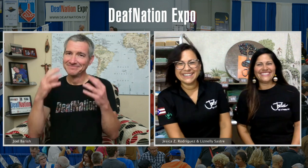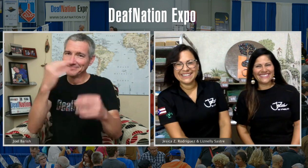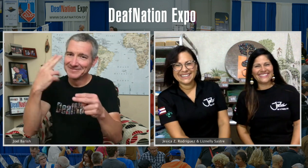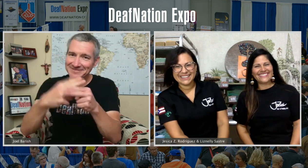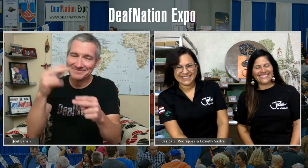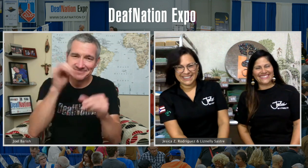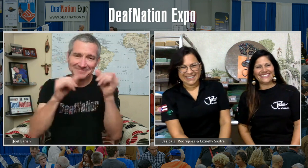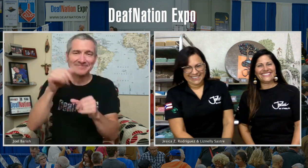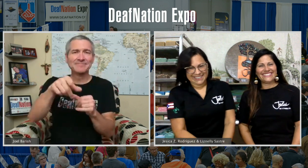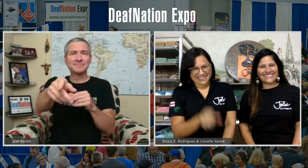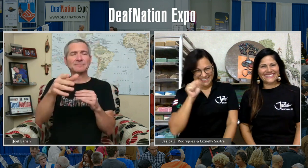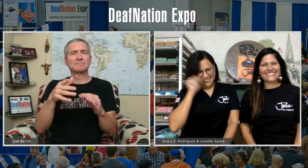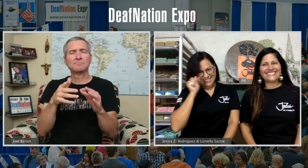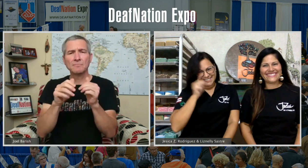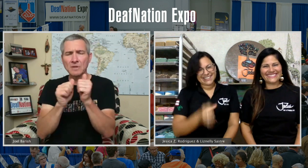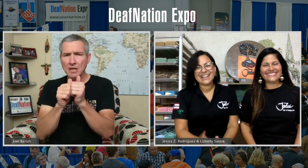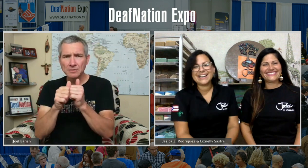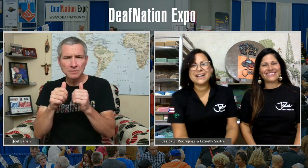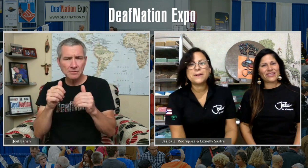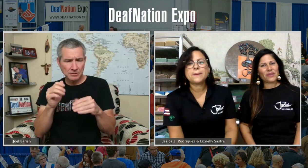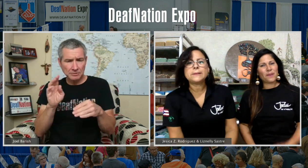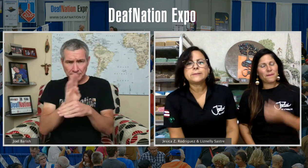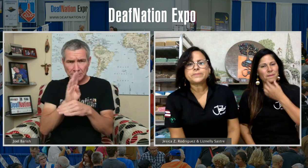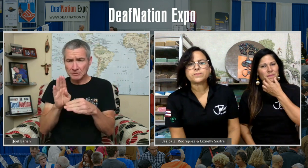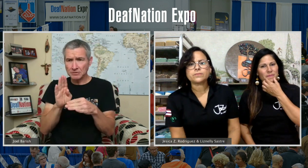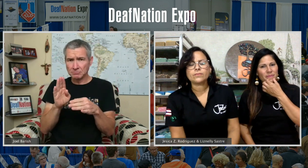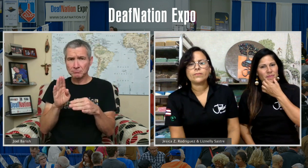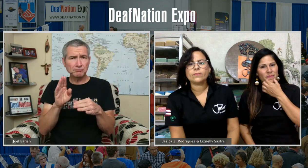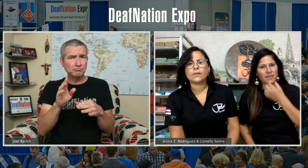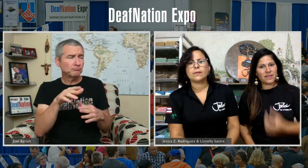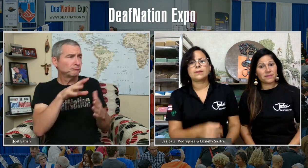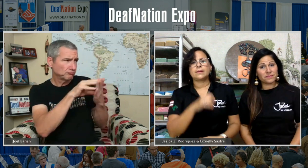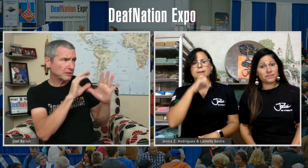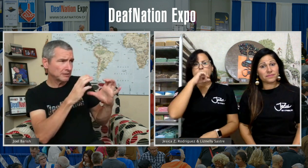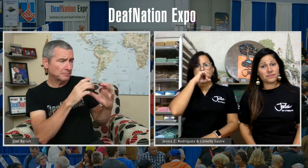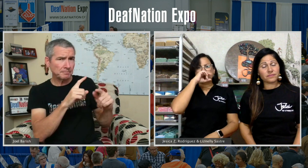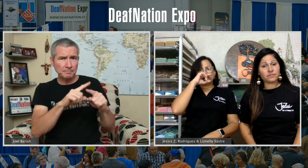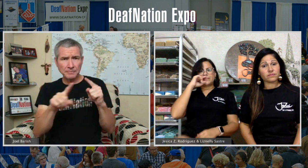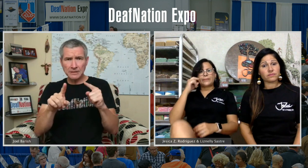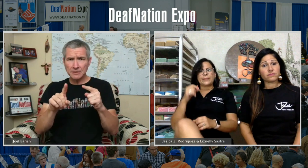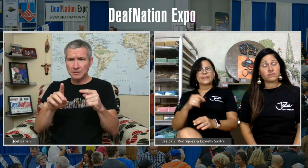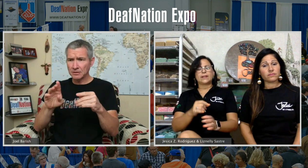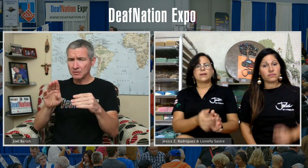Beautiful name, wow! How did you start your business? You took classes, yes,